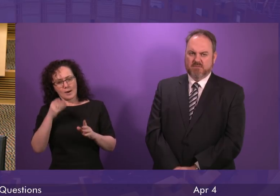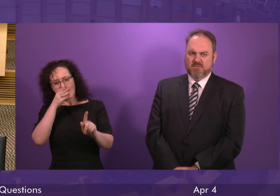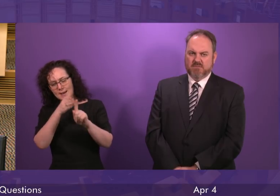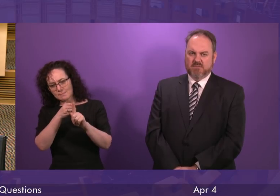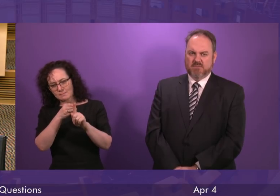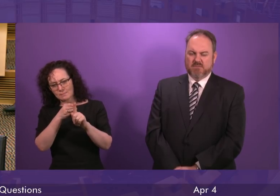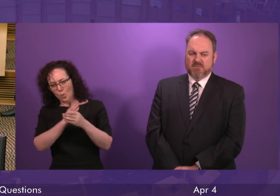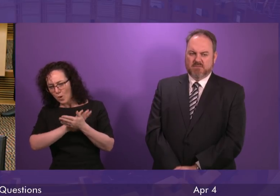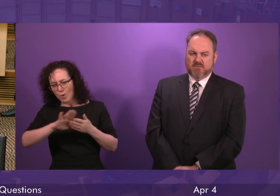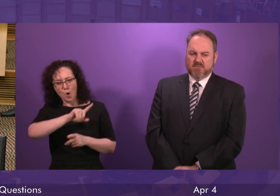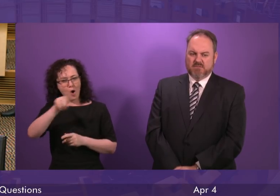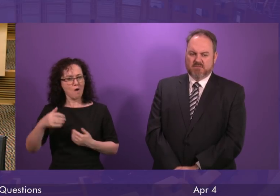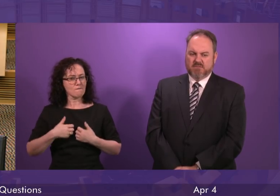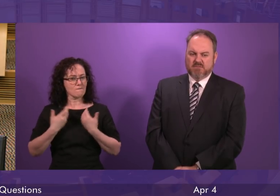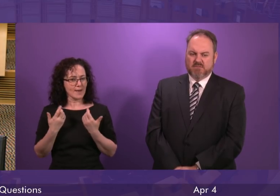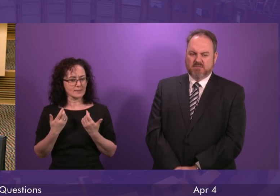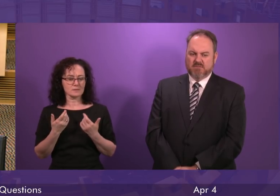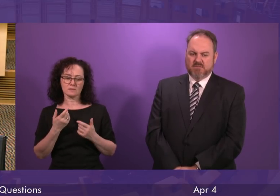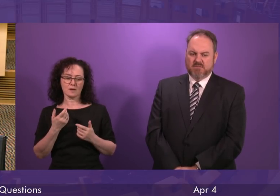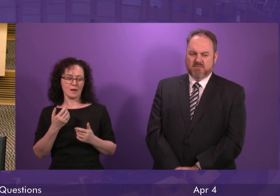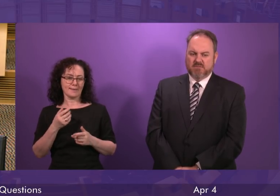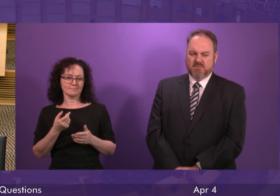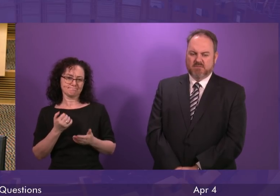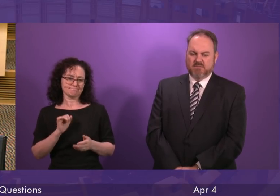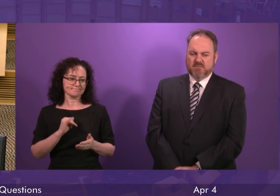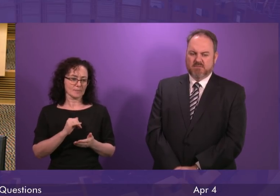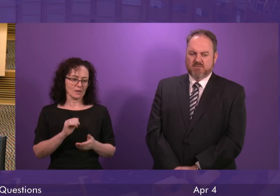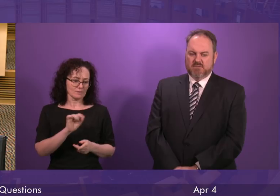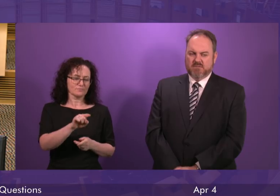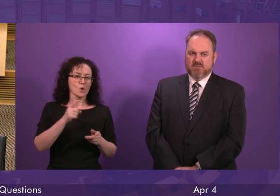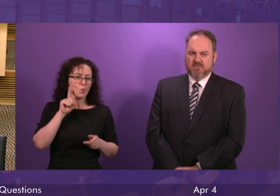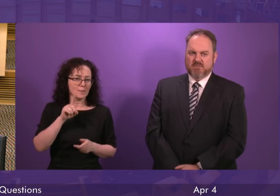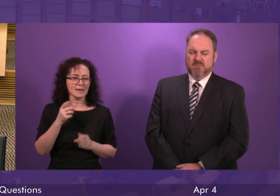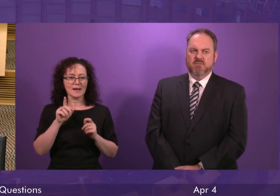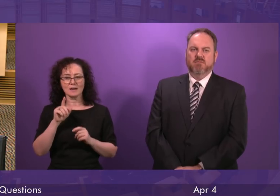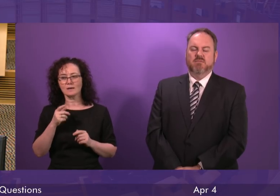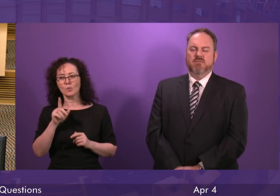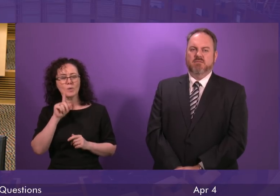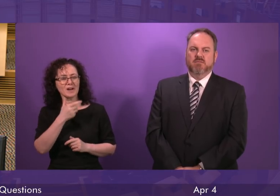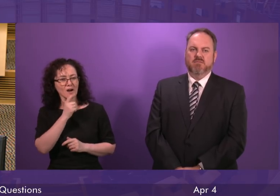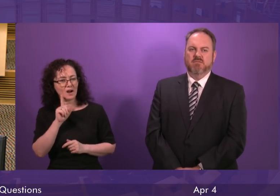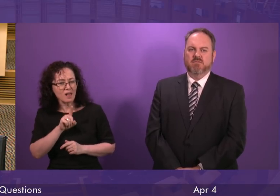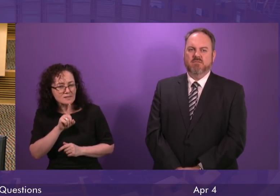We have worked closely with justice partners to ensure that the justice system is ready for implementation of the act, including by funding Police Scotland to support the development